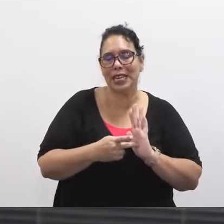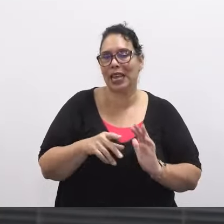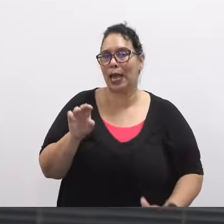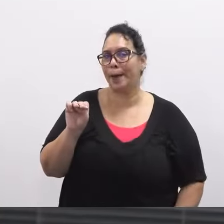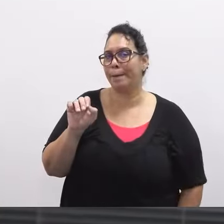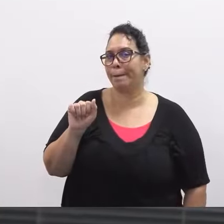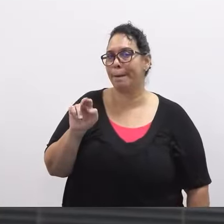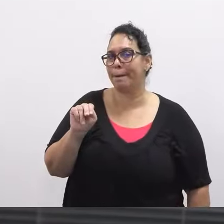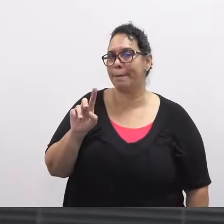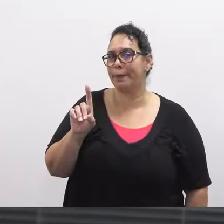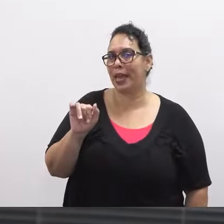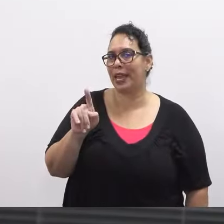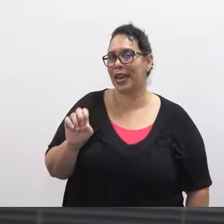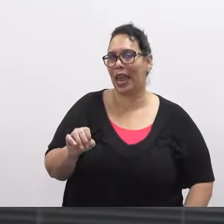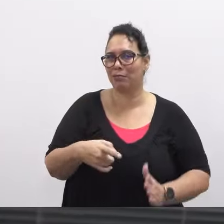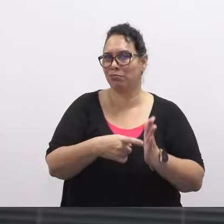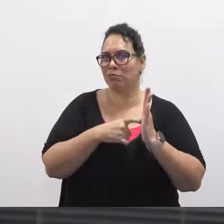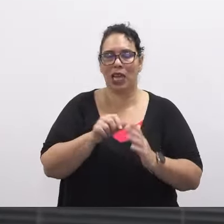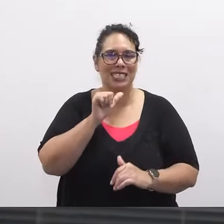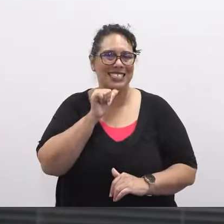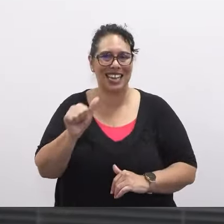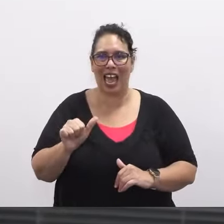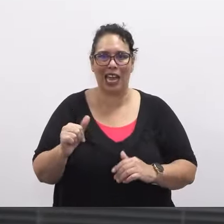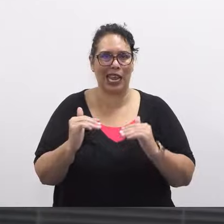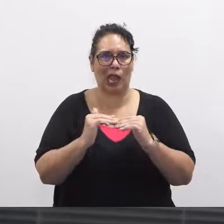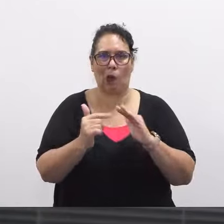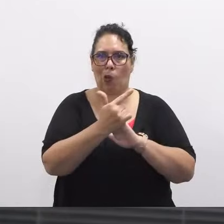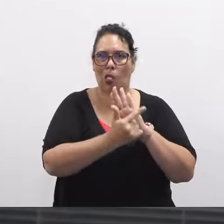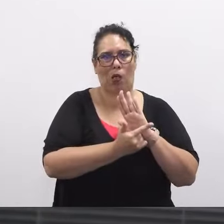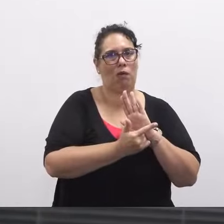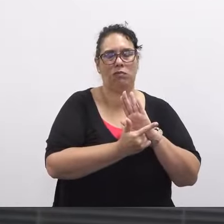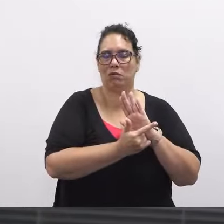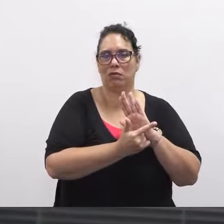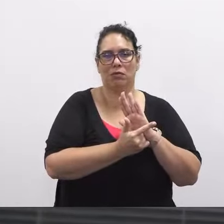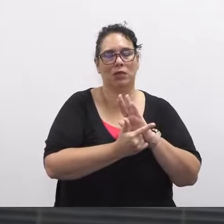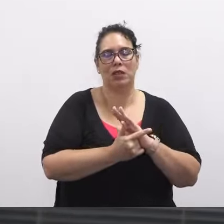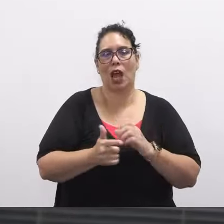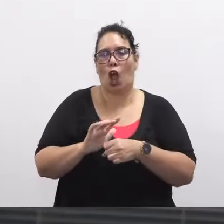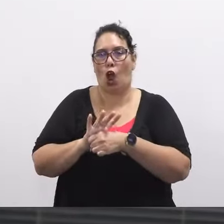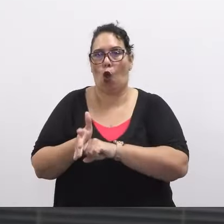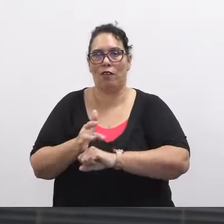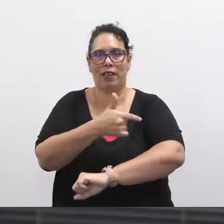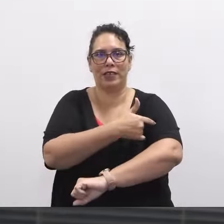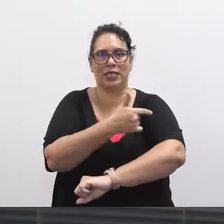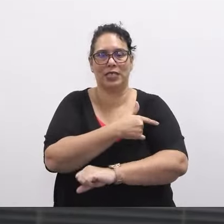There is no legal, valid vaccine mandate. The COVID-19 vaccines are under EUA,